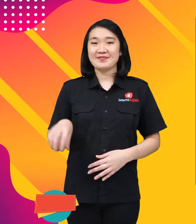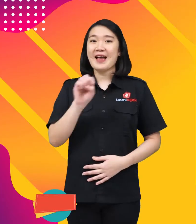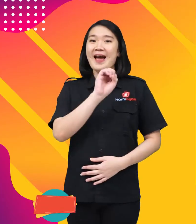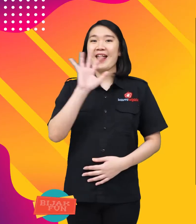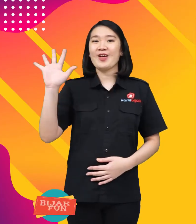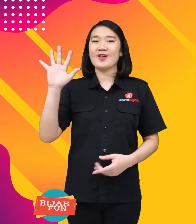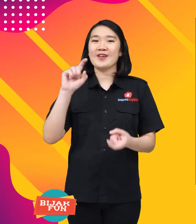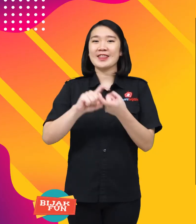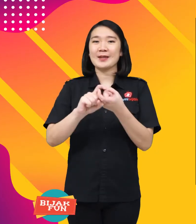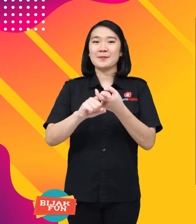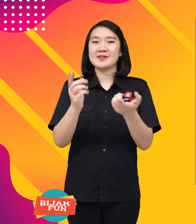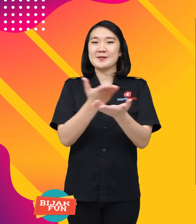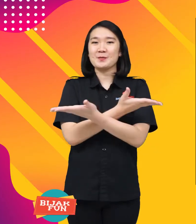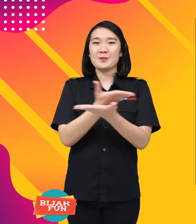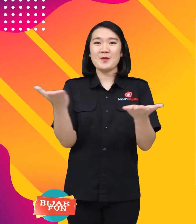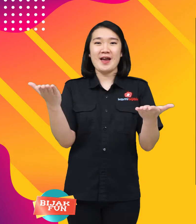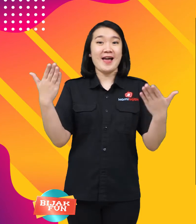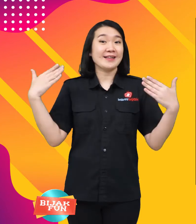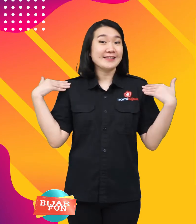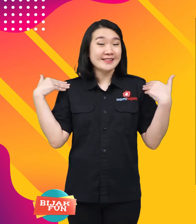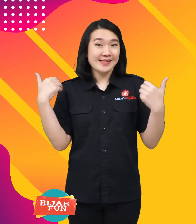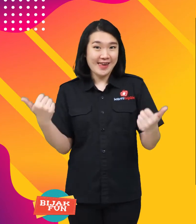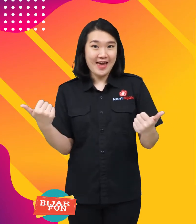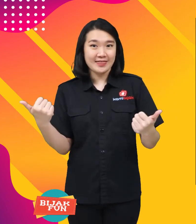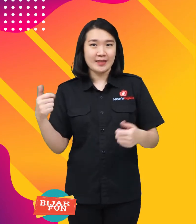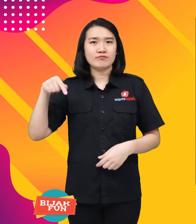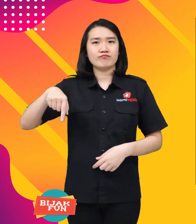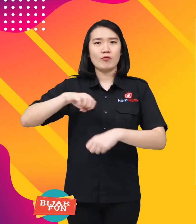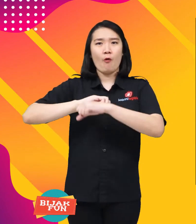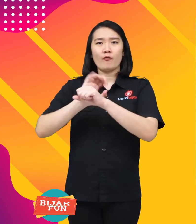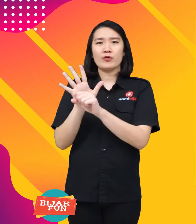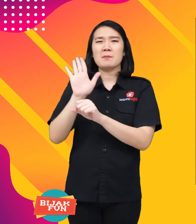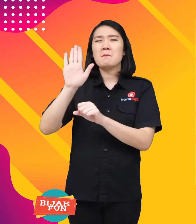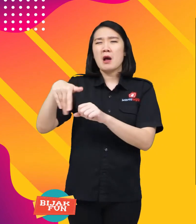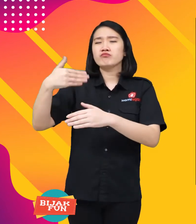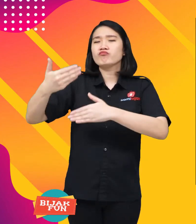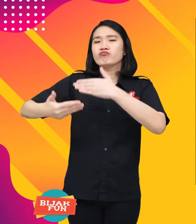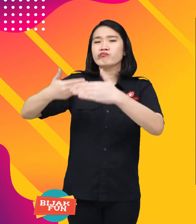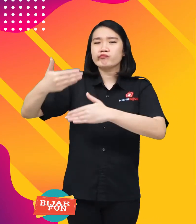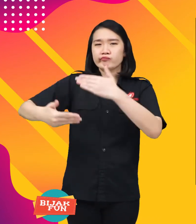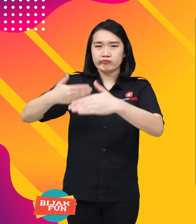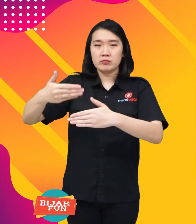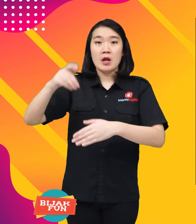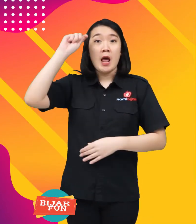Hello everyone, are you all right? The Covid situation is still a pandemic.